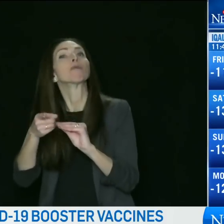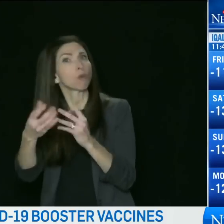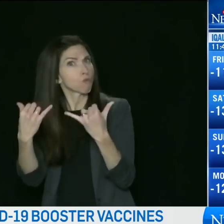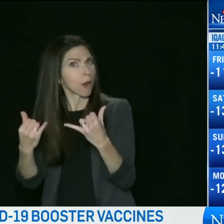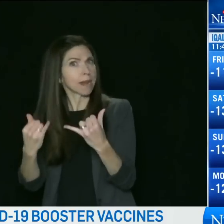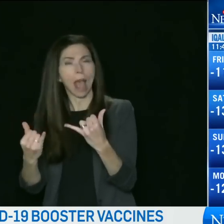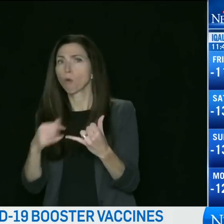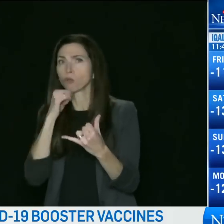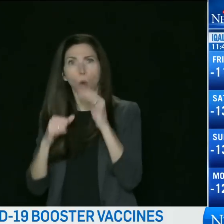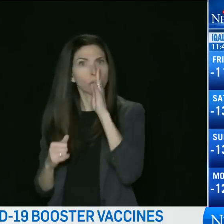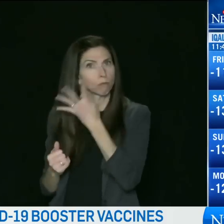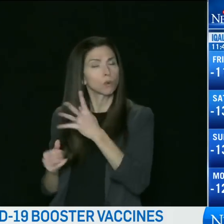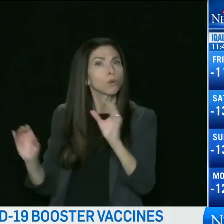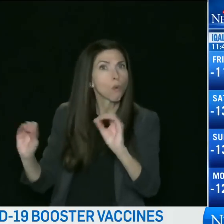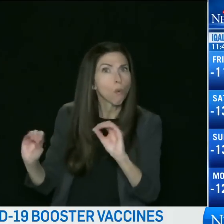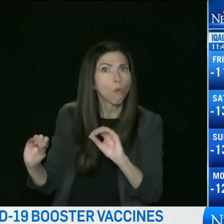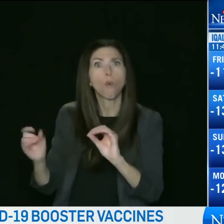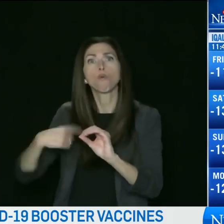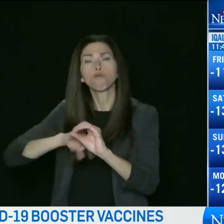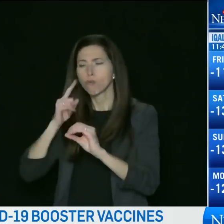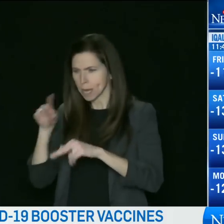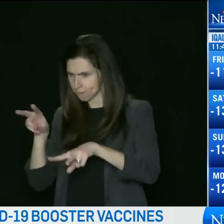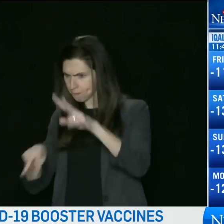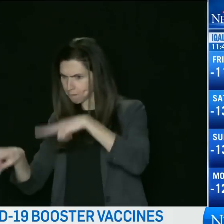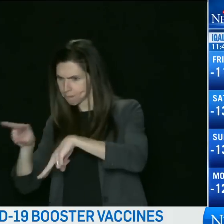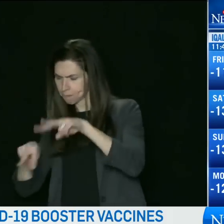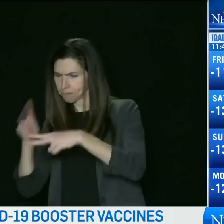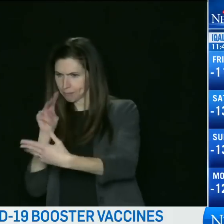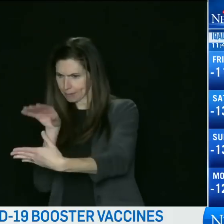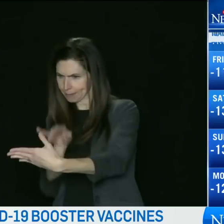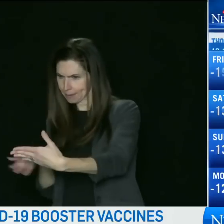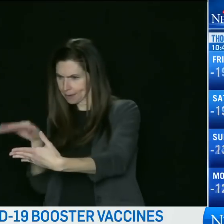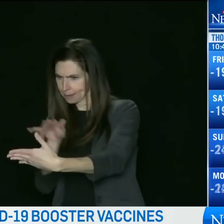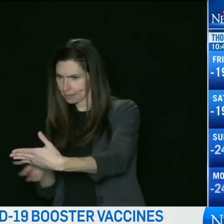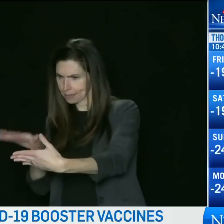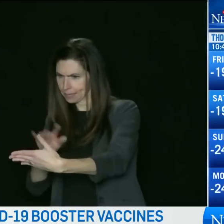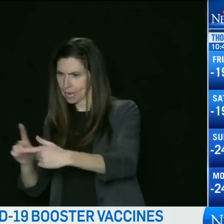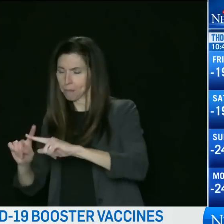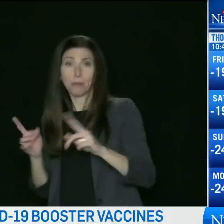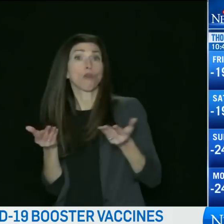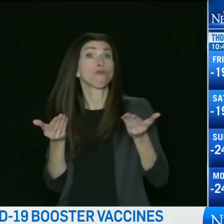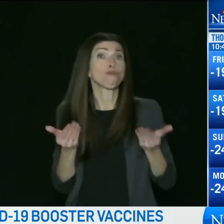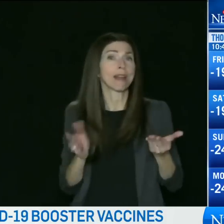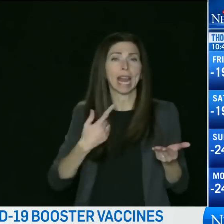SO IT'S REALLY IMPORTANT TO TAKE IT SERIOUSLY AND TO STUDY IT AND TO SEE WHAT THIS IMPLICATIONS